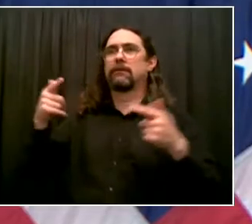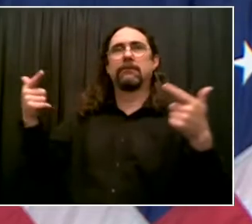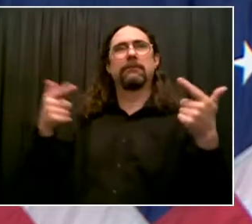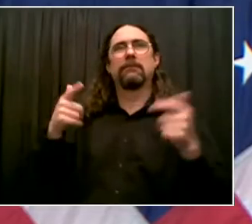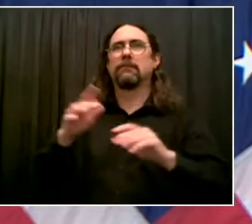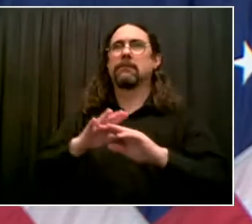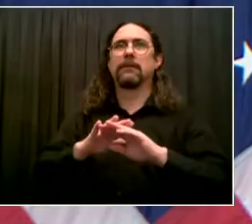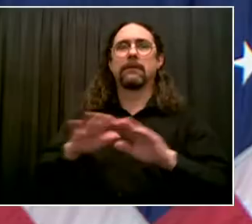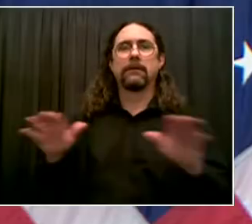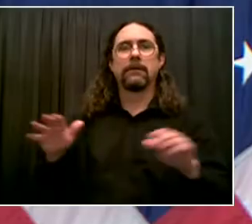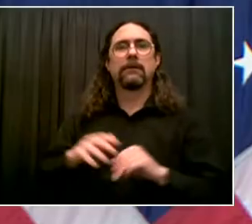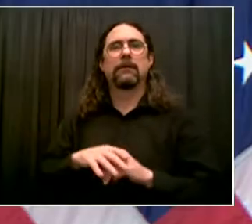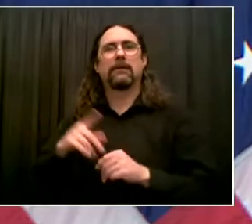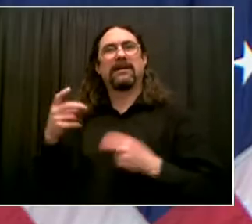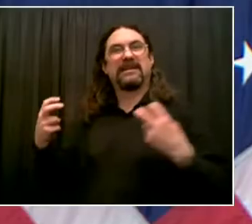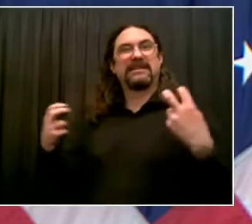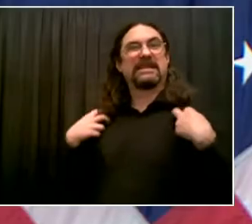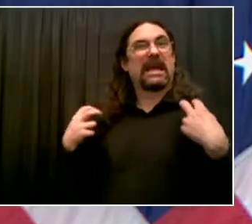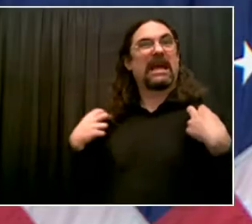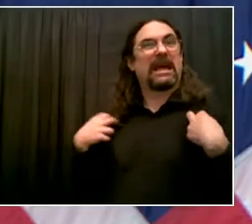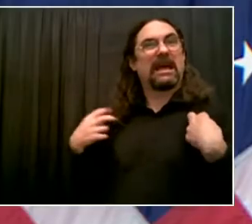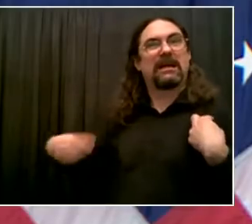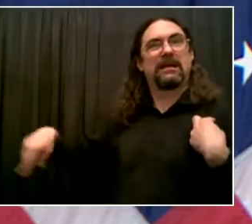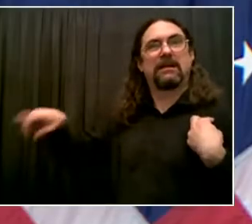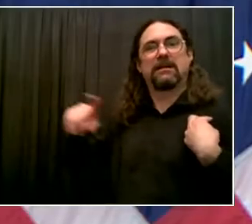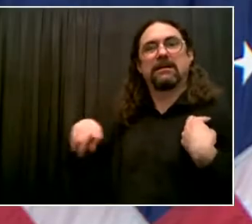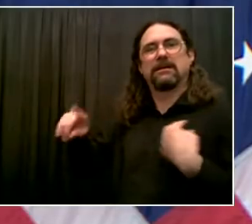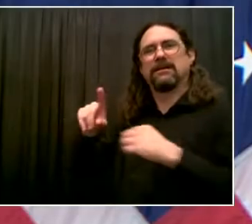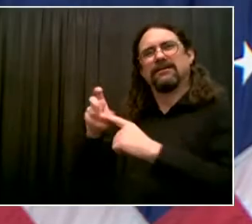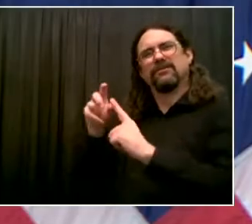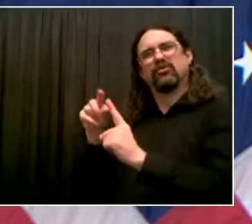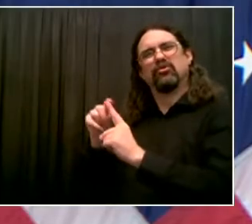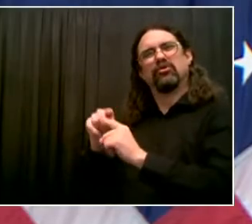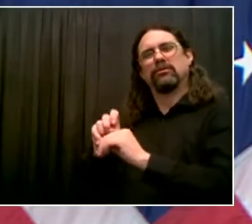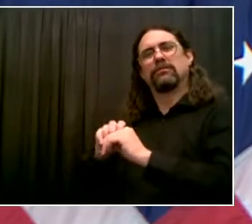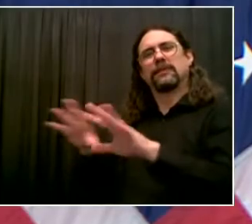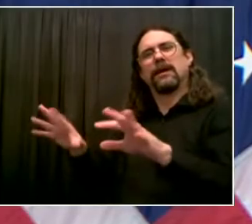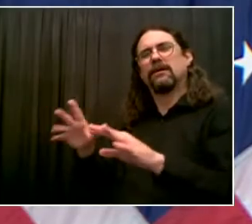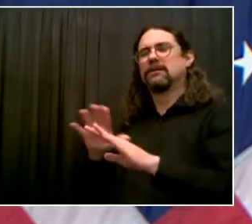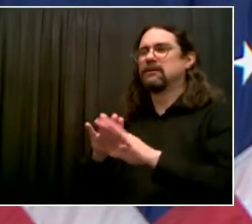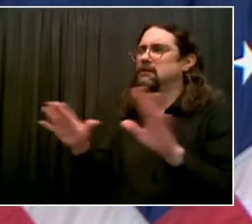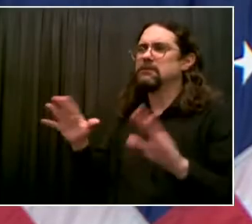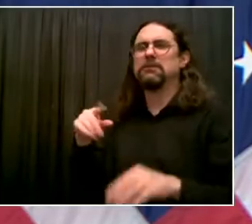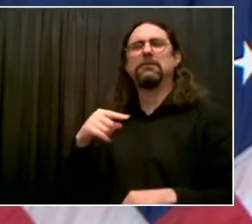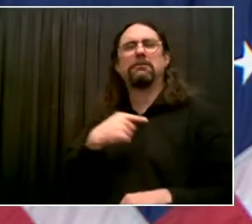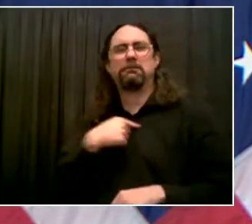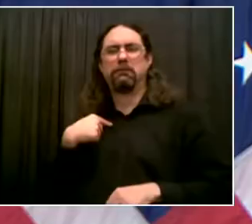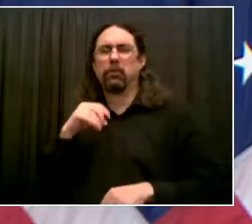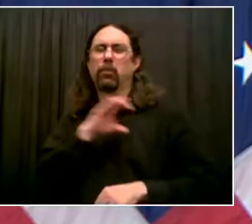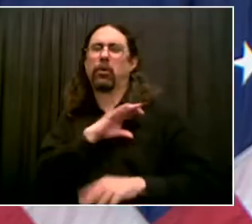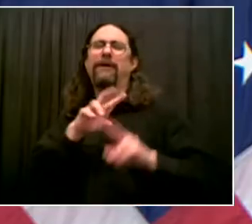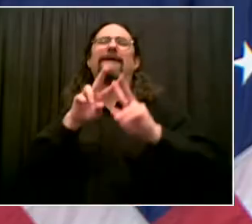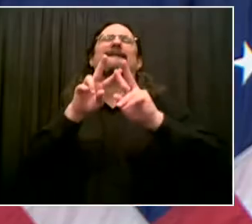CONCERN TO MAKE SURE WE LET THE GANG MEMBERS, WE'RE NOT GOING TO TAKE IT ANY MORE. AND THE WAY IT WORKS, WE'RE WORKING WITH THE COMMUNITY